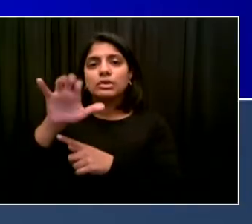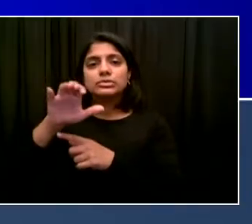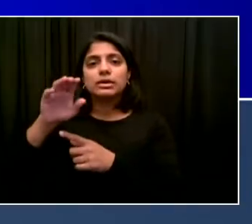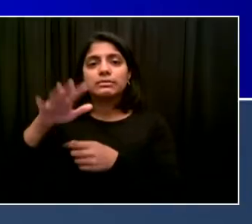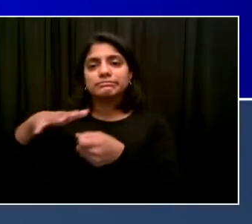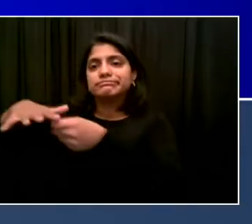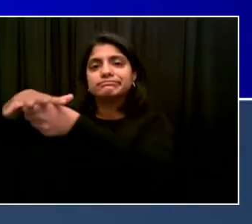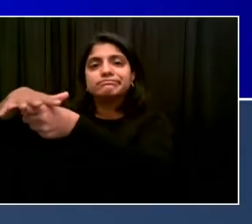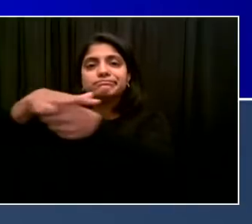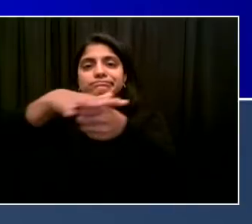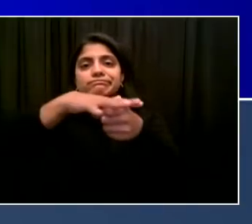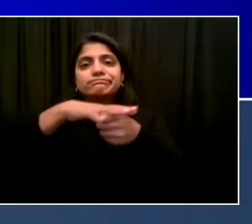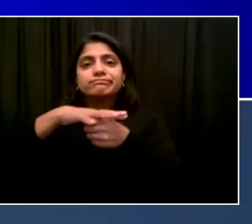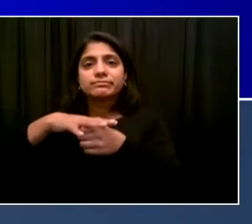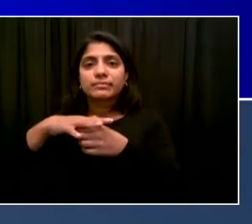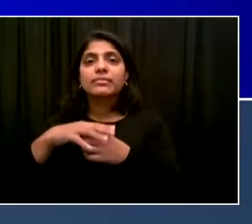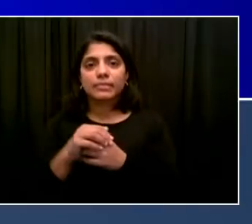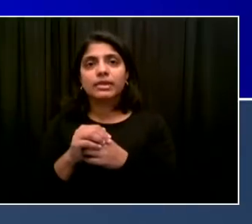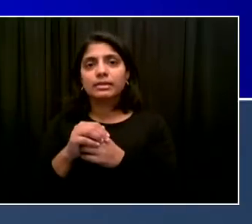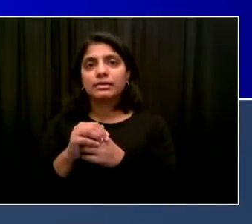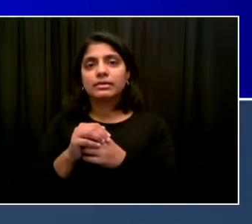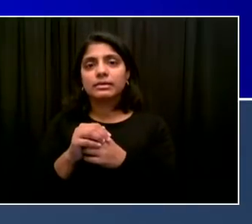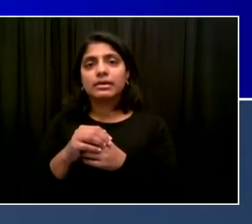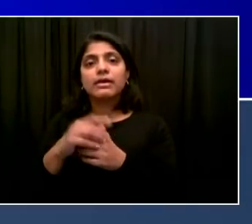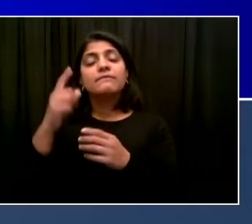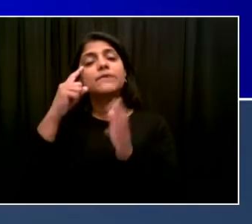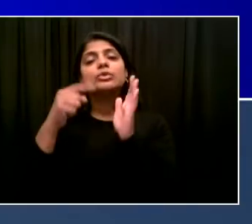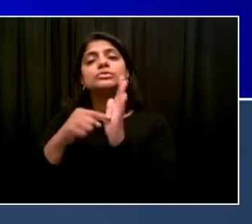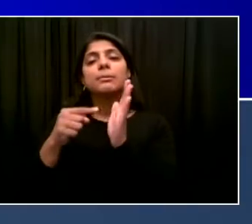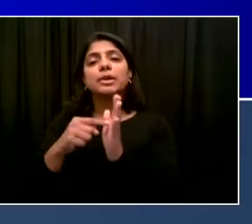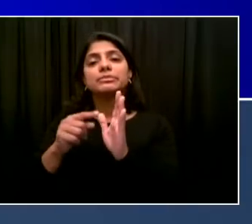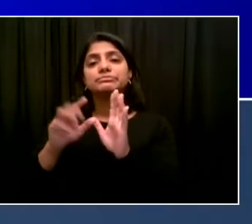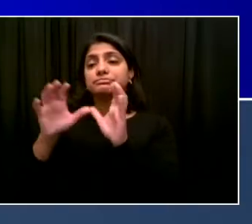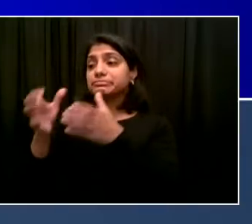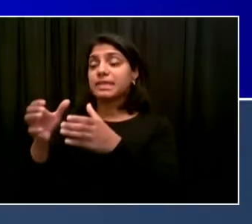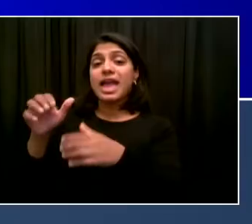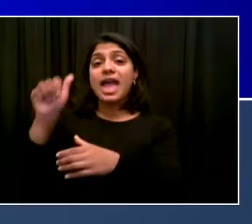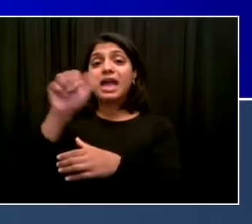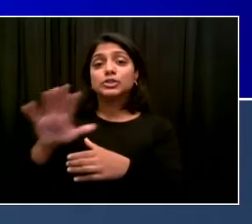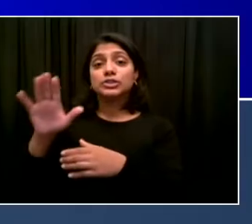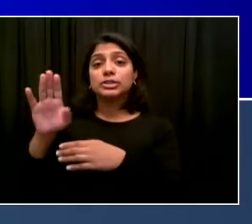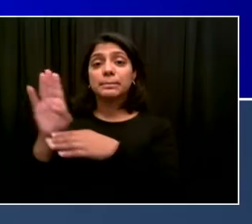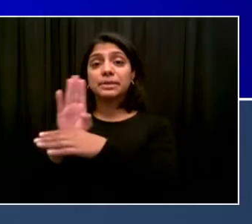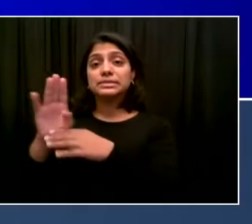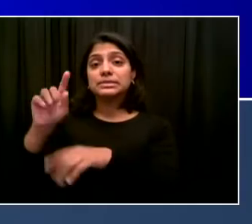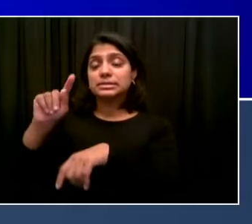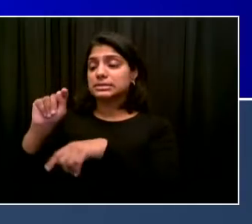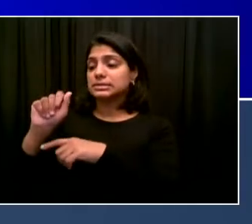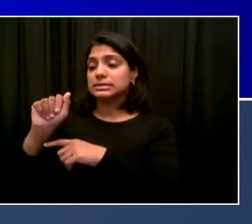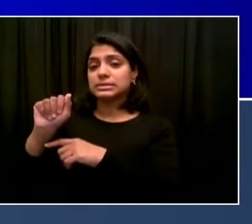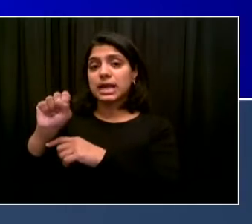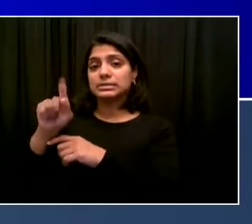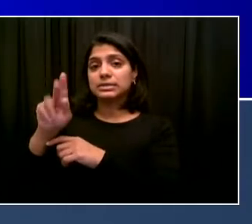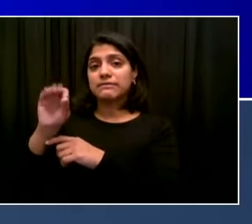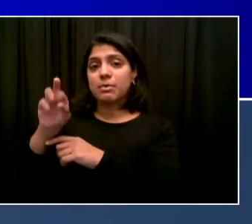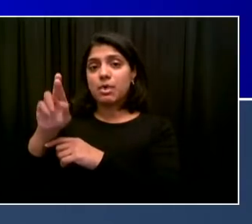ALL FIVE BOROUGH CHAMBERS OF COMMERCE, ASIAN- AMERICAN SMALL BUSINESS TASK